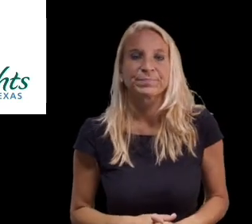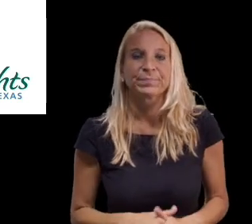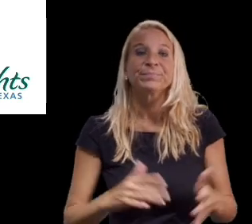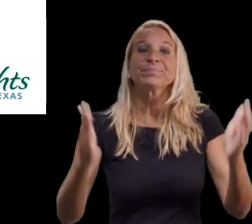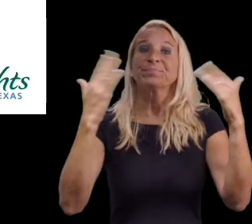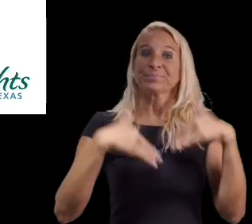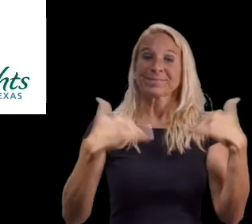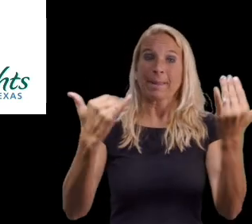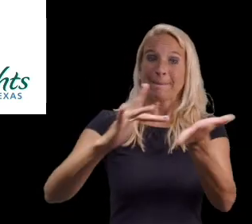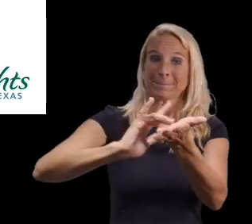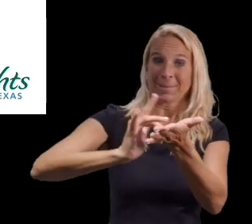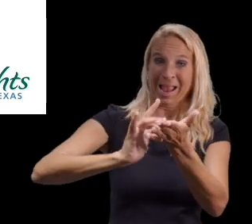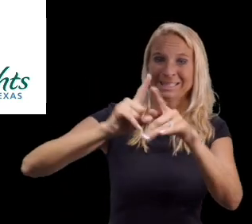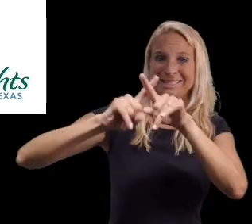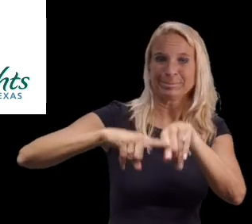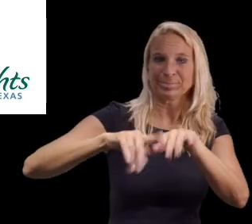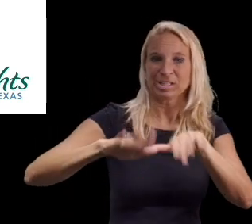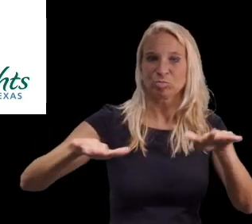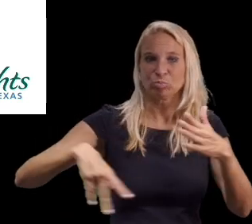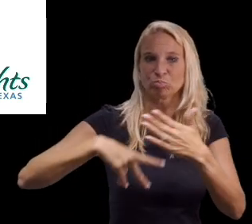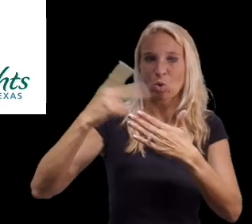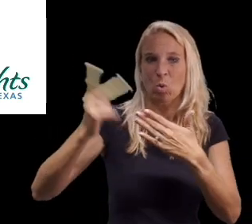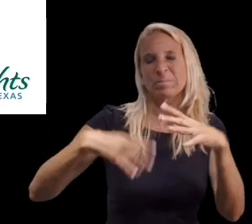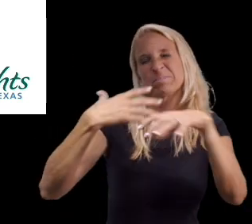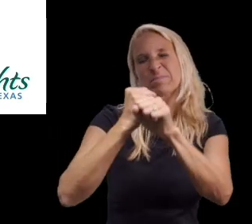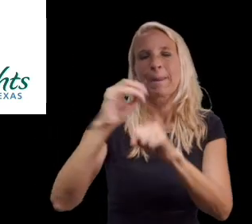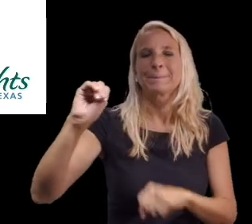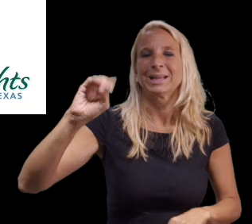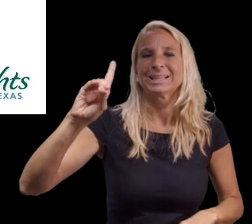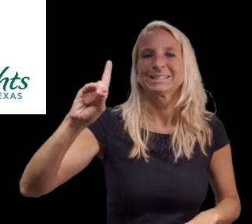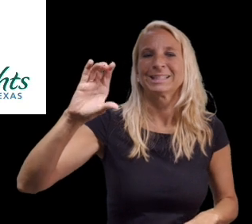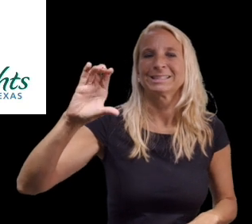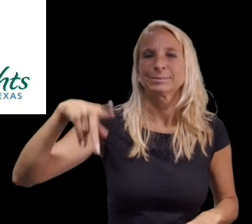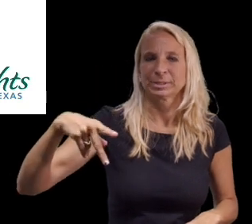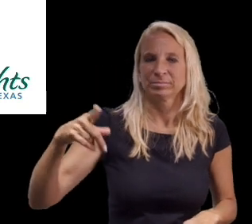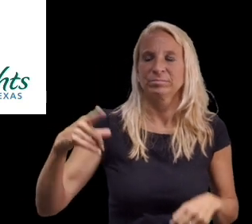The Medically Dependent Children's Program or MDCP.